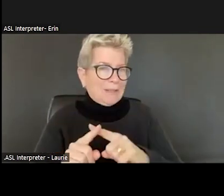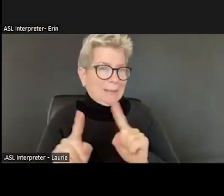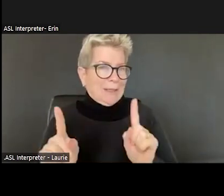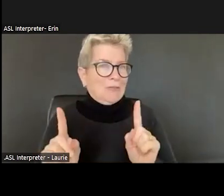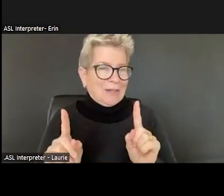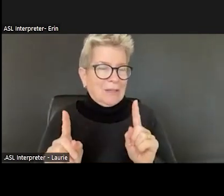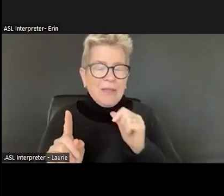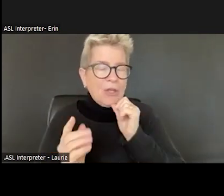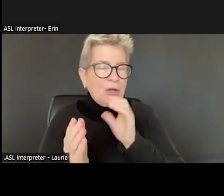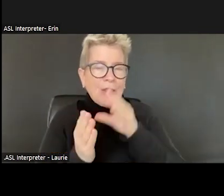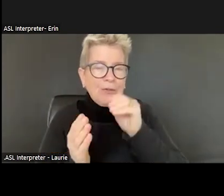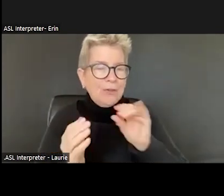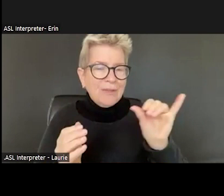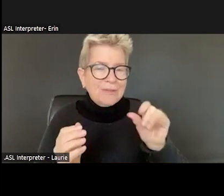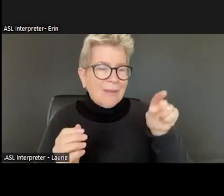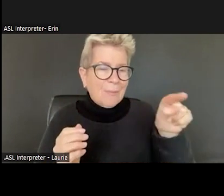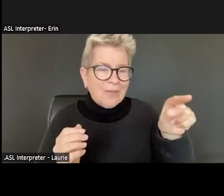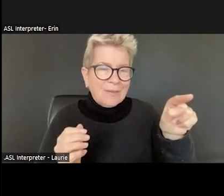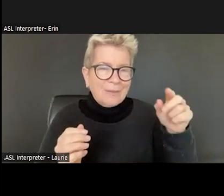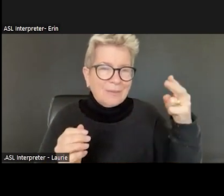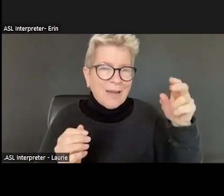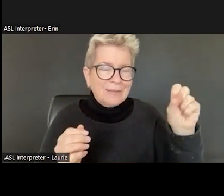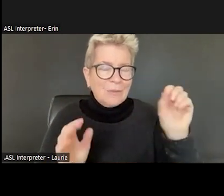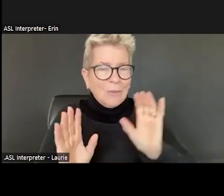same things that I talked about earlier on, they're building more of classroom